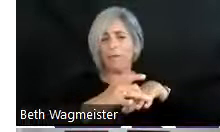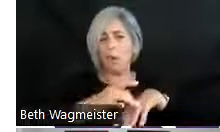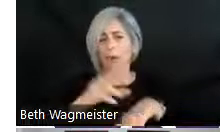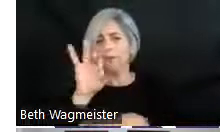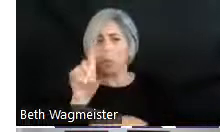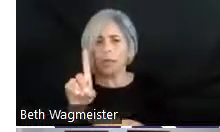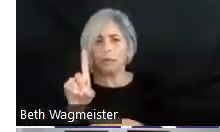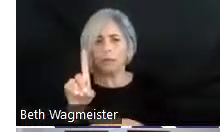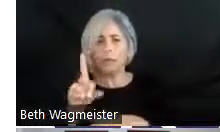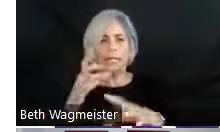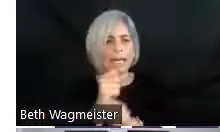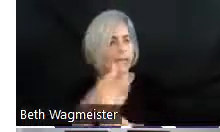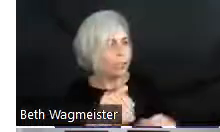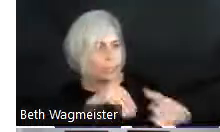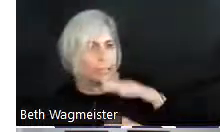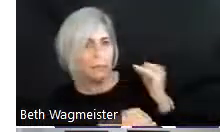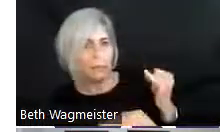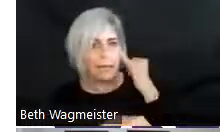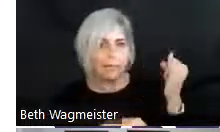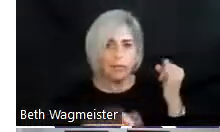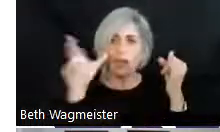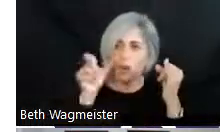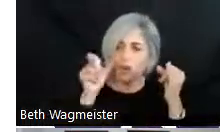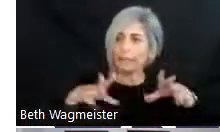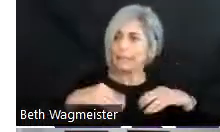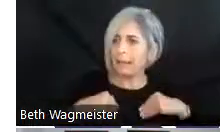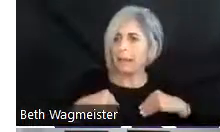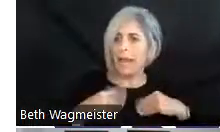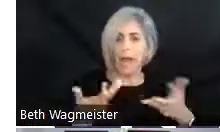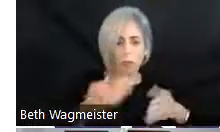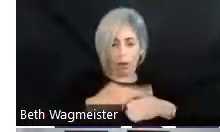you. Because I want there to be a new outcome, a new approach to how we're communicating